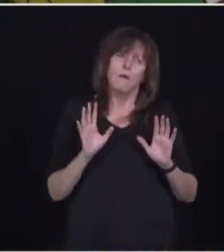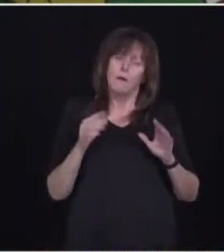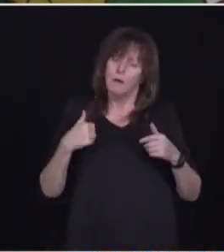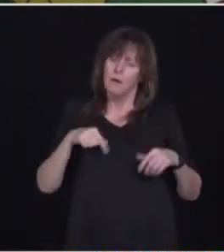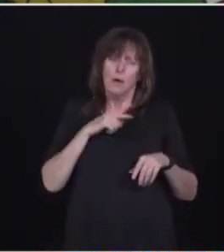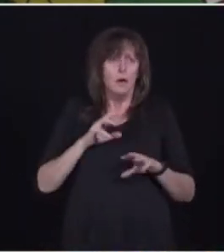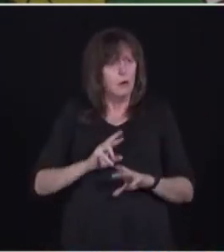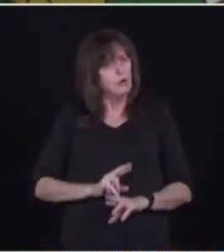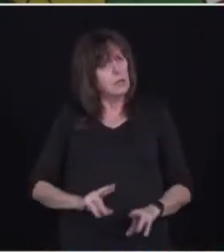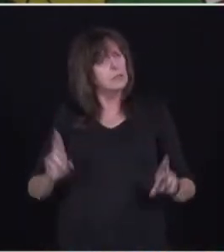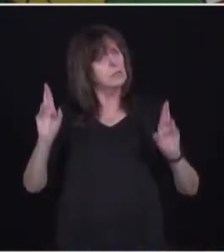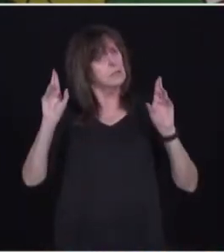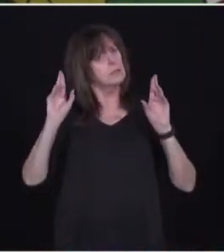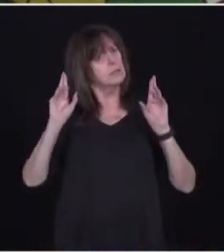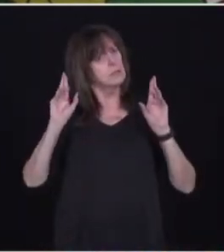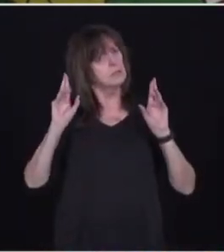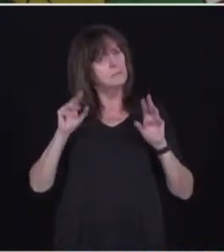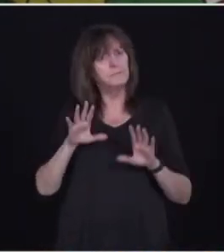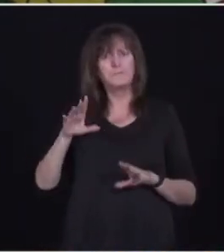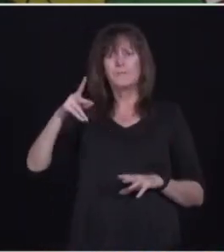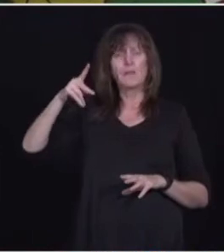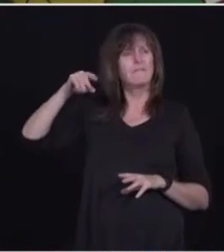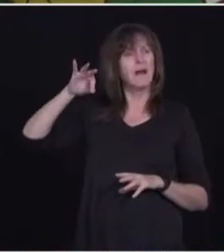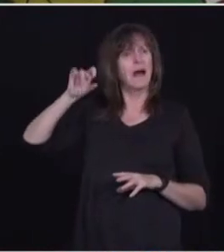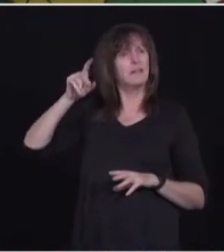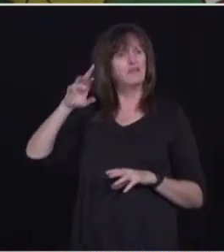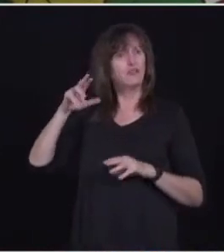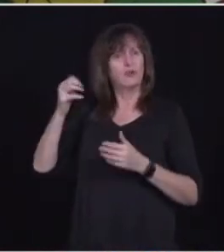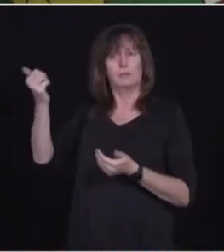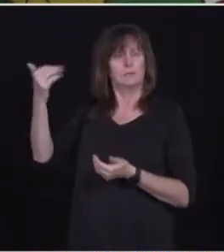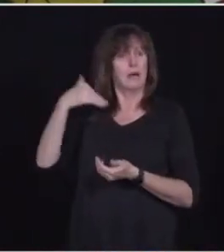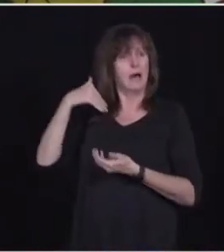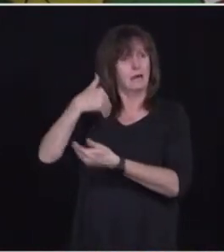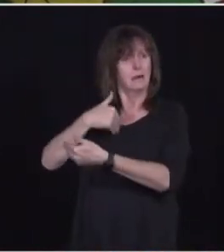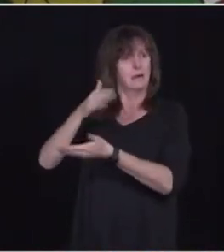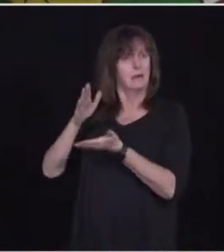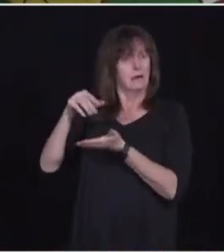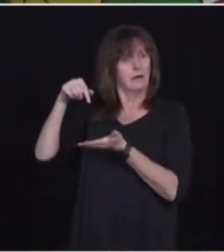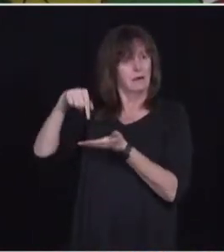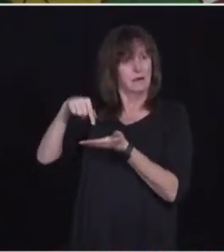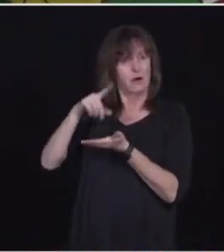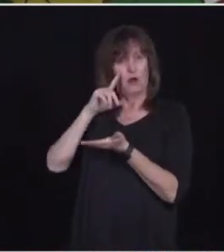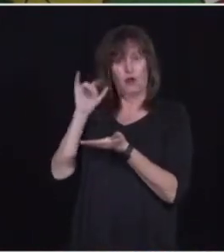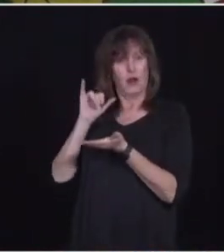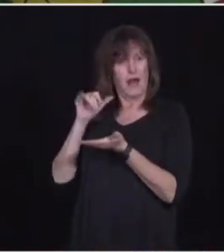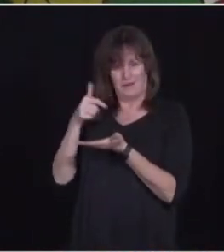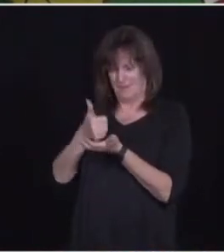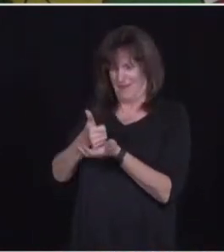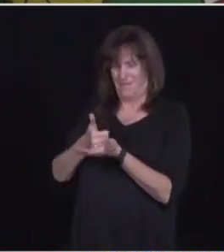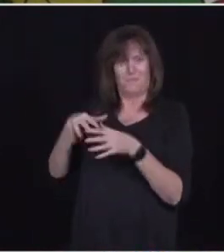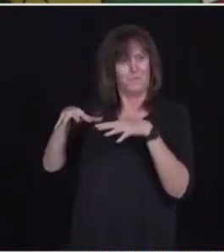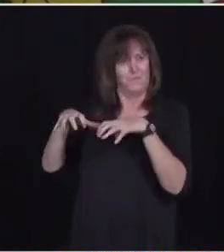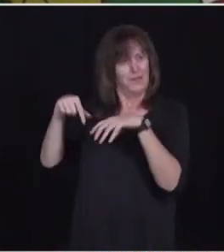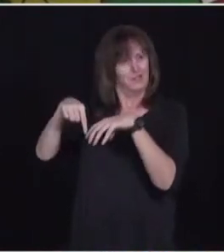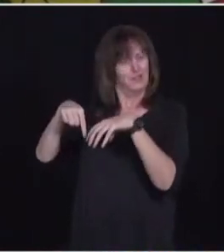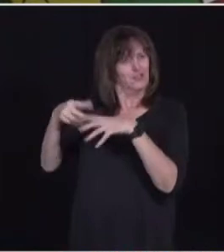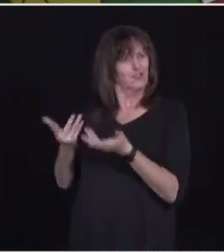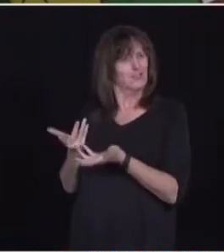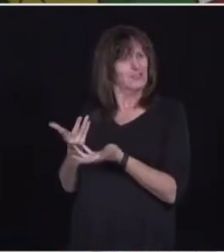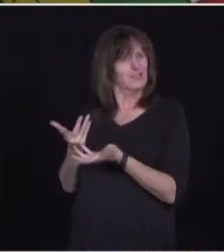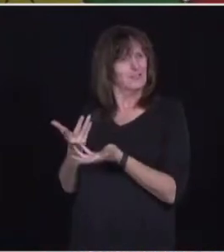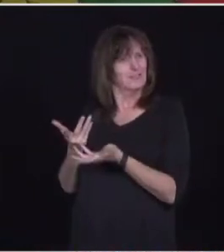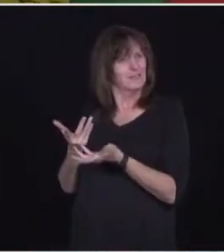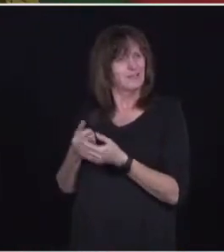days and have them thaw on their own.